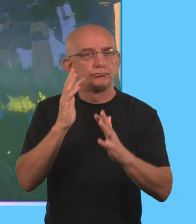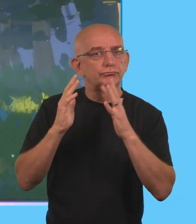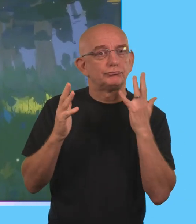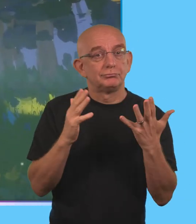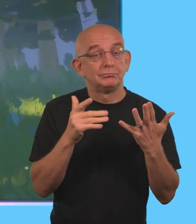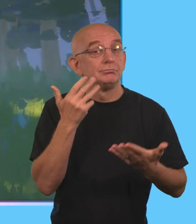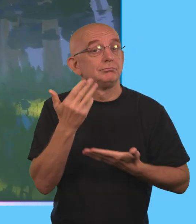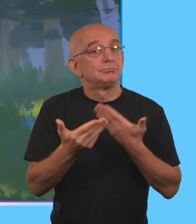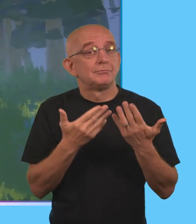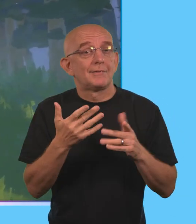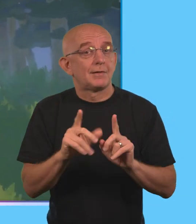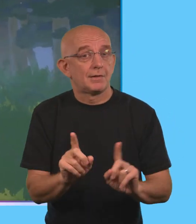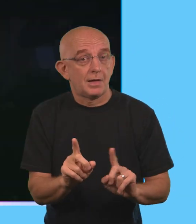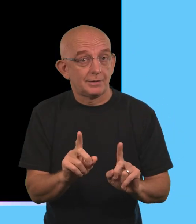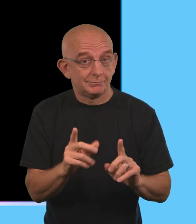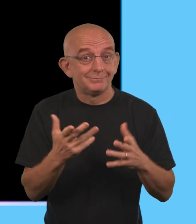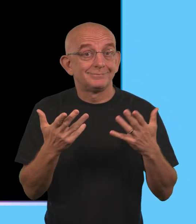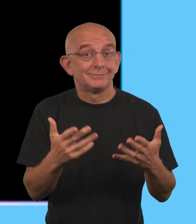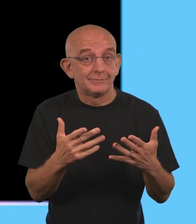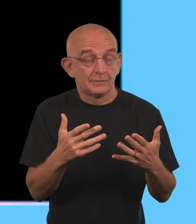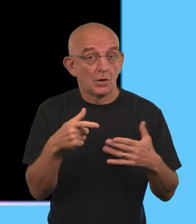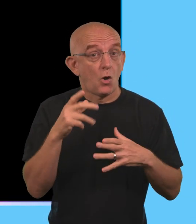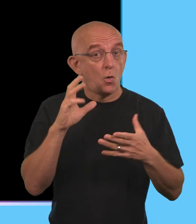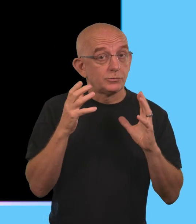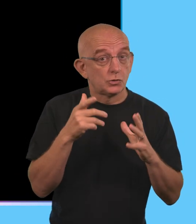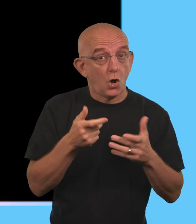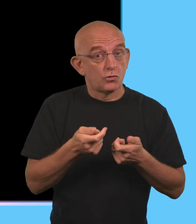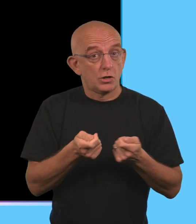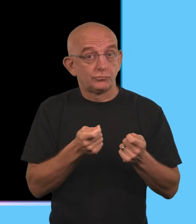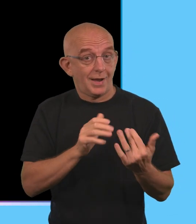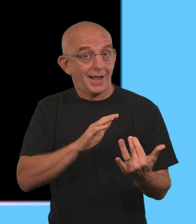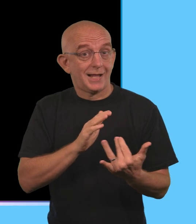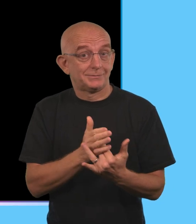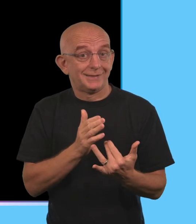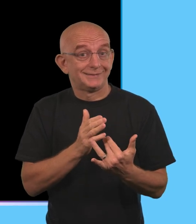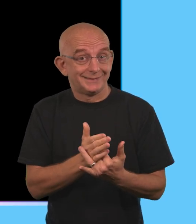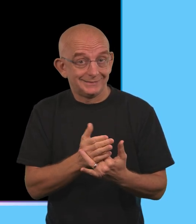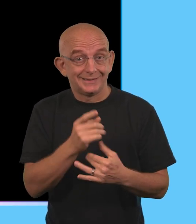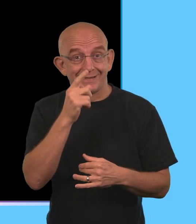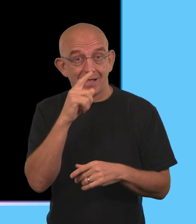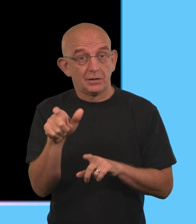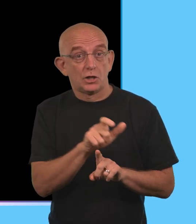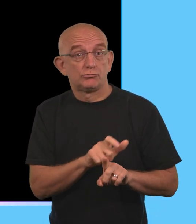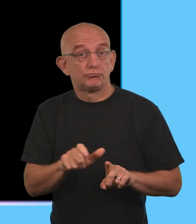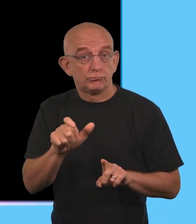Here's how it plays out. Audio, controls, accessibility.